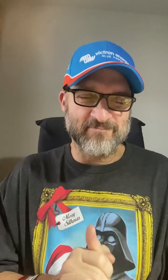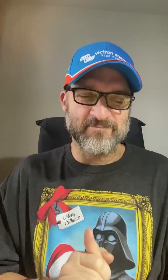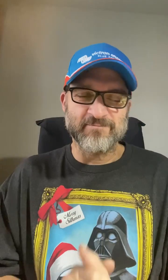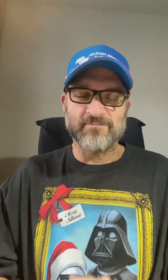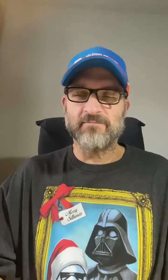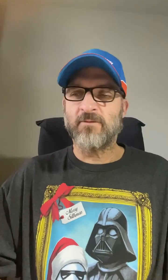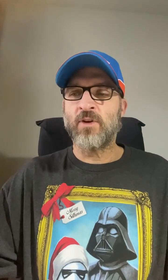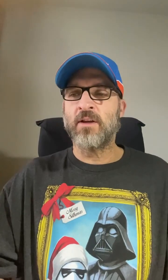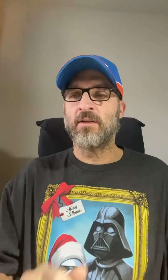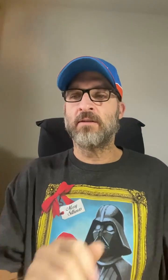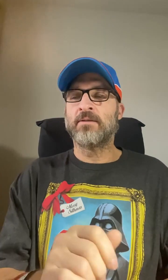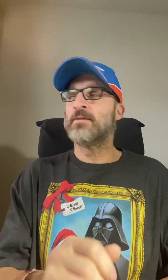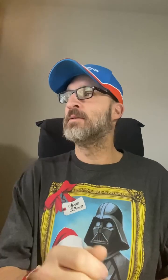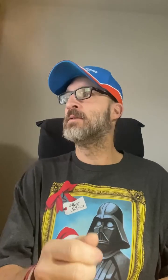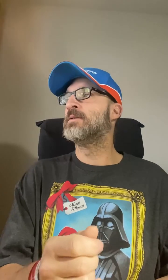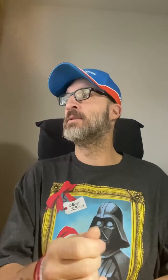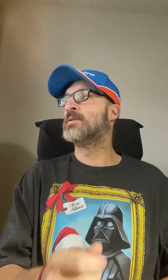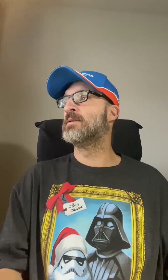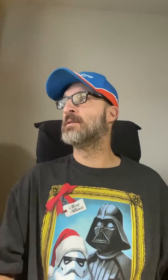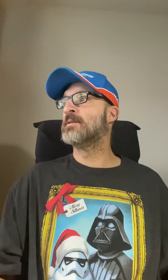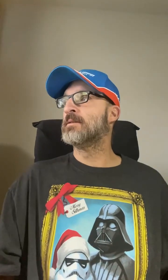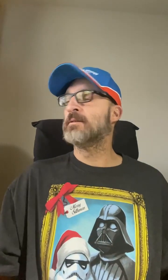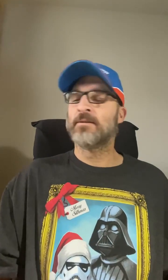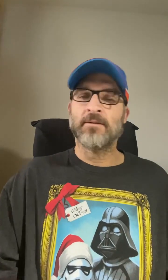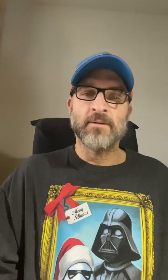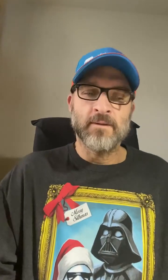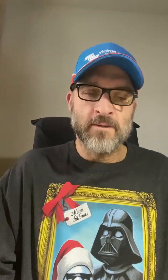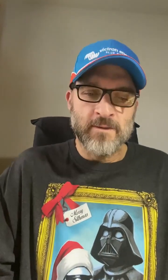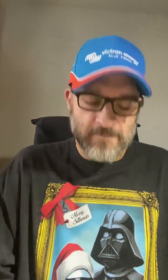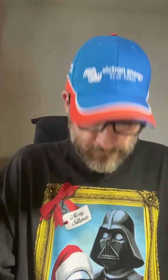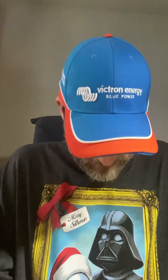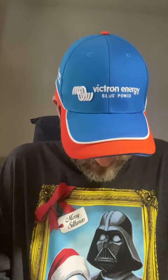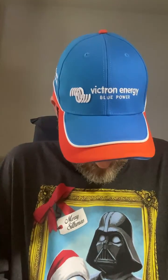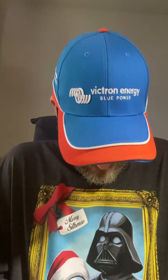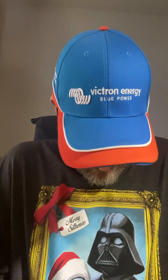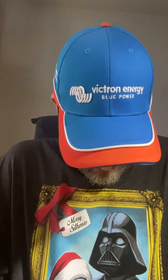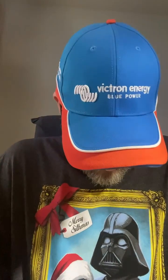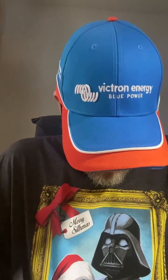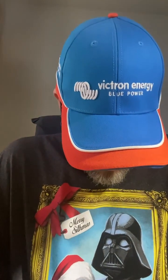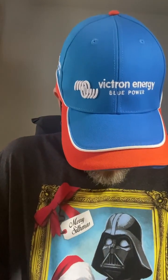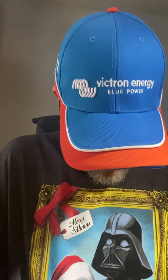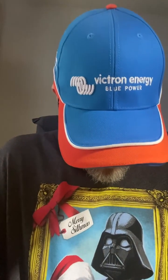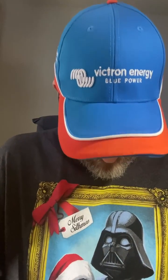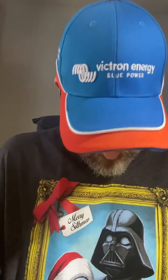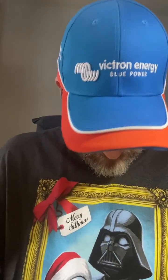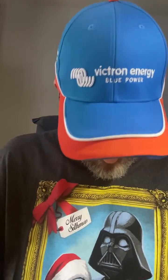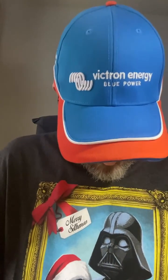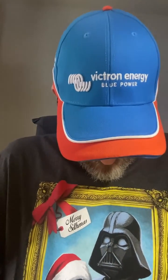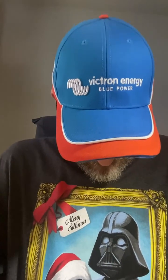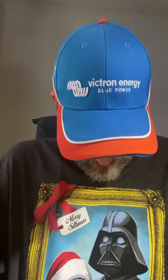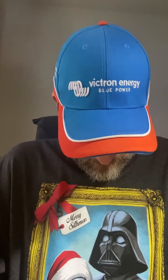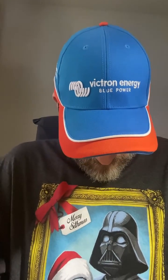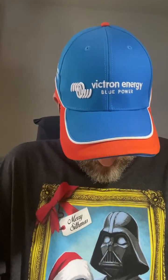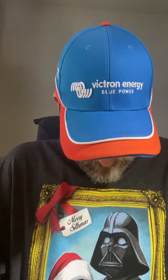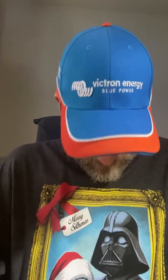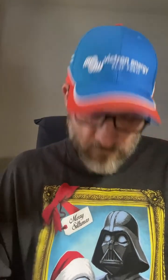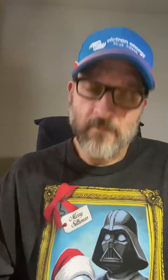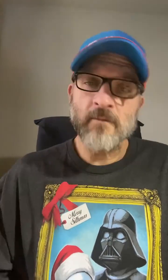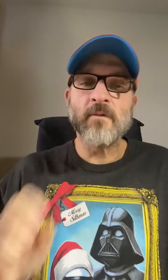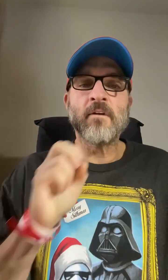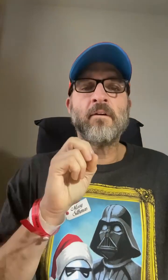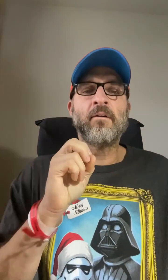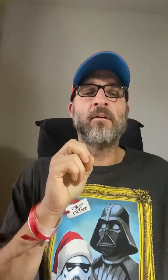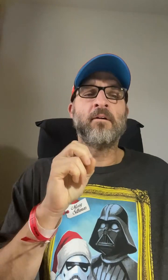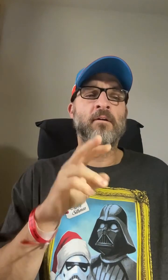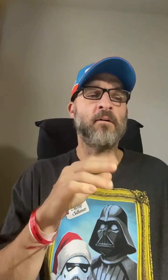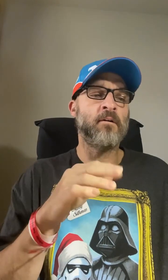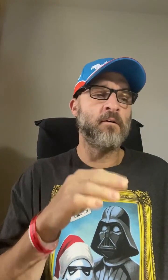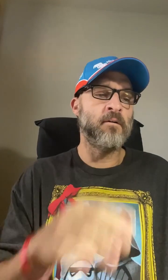Ok...